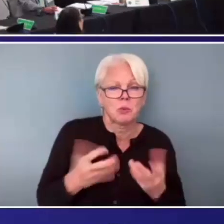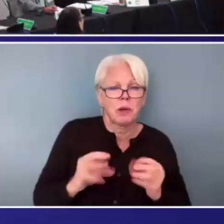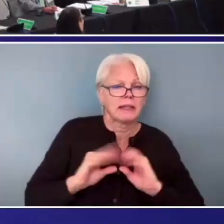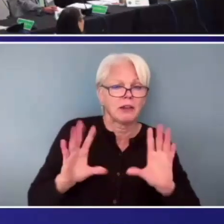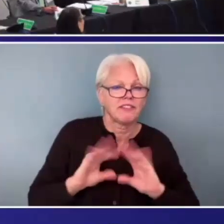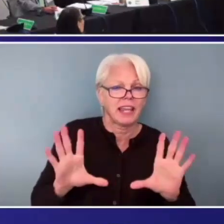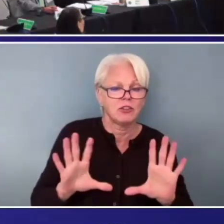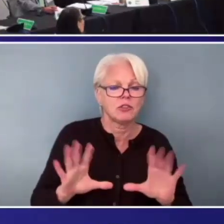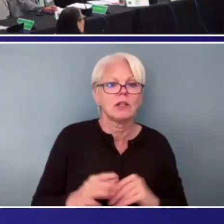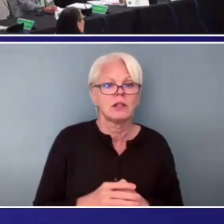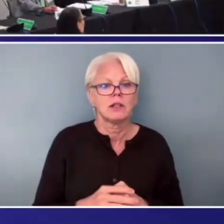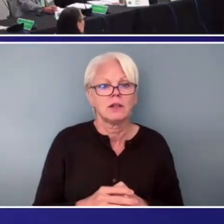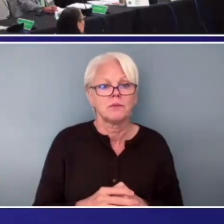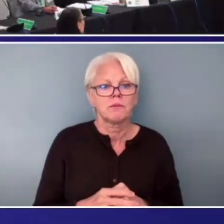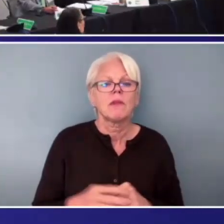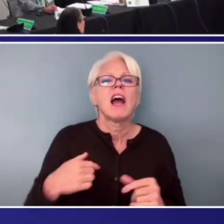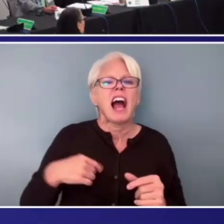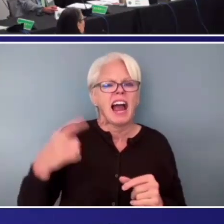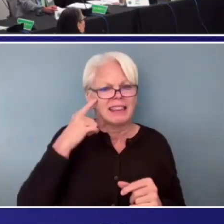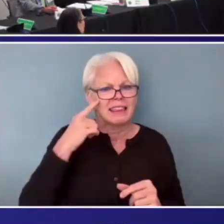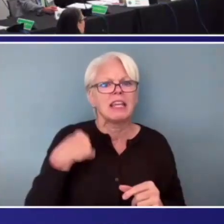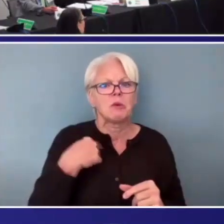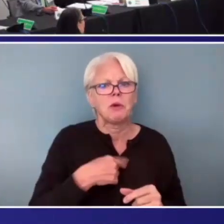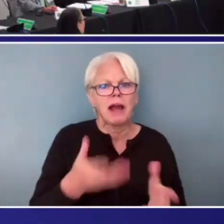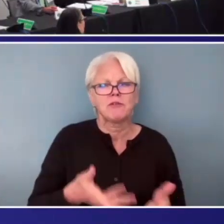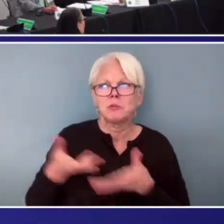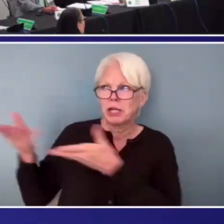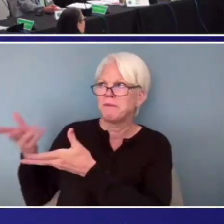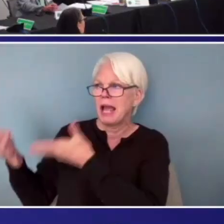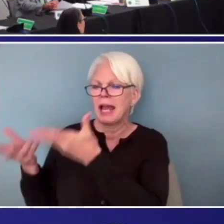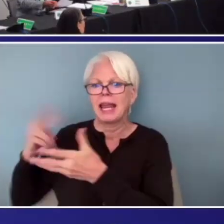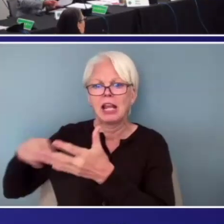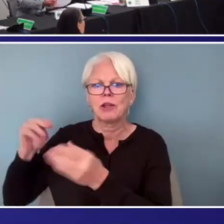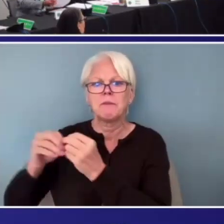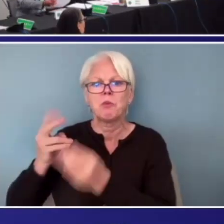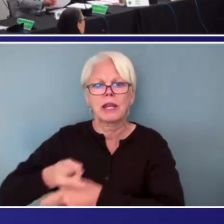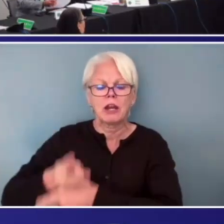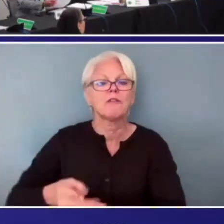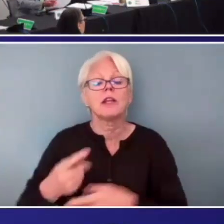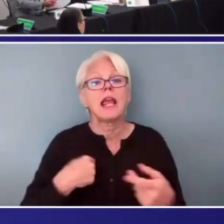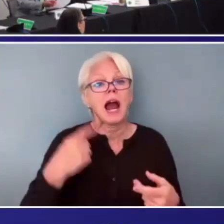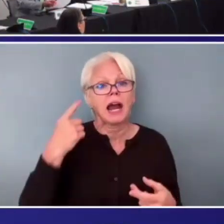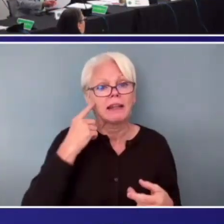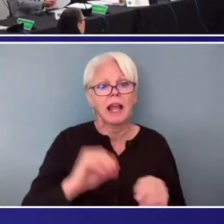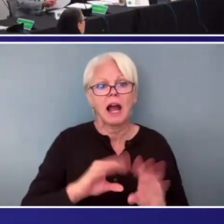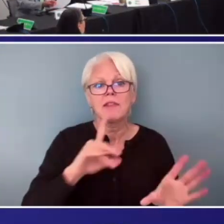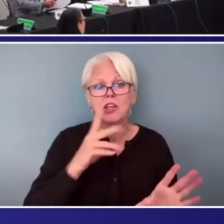Yeah. I think we need to take that back and look at it a little bit more carefully. You know, obviously, there are places where, you know, students are going to